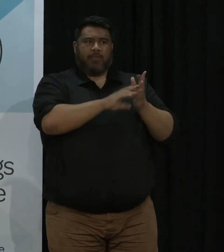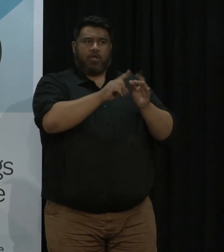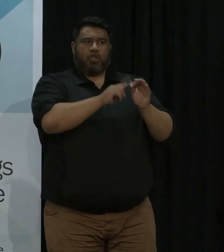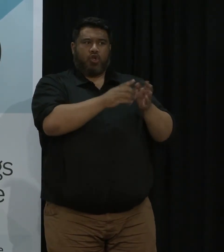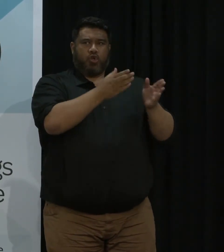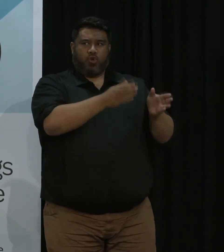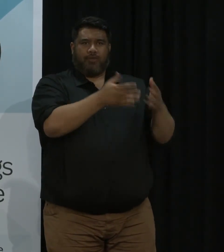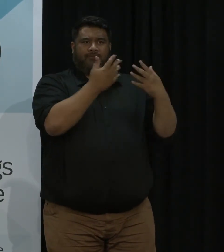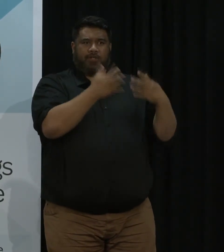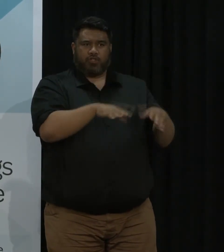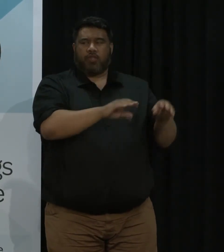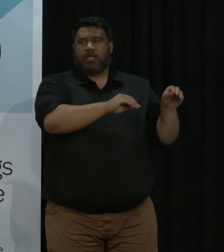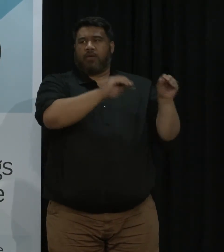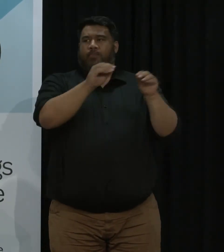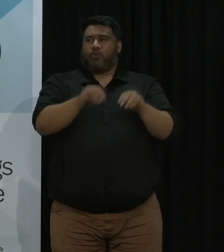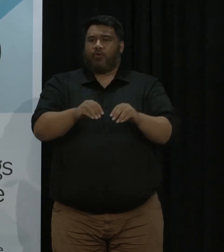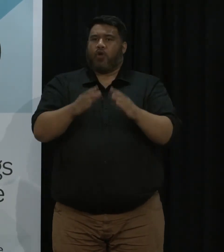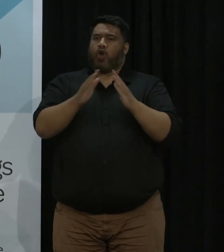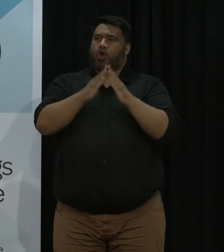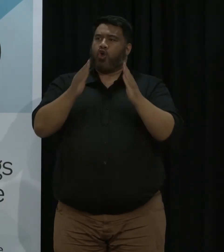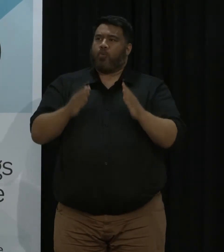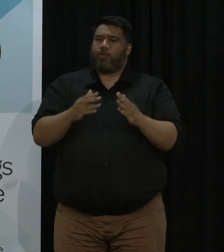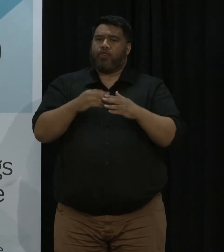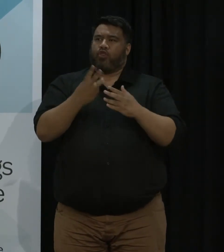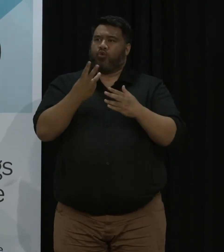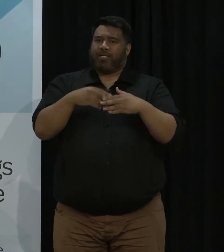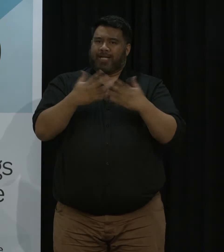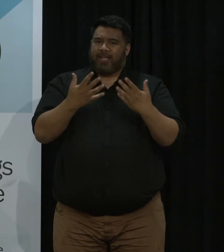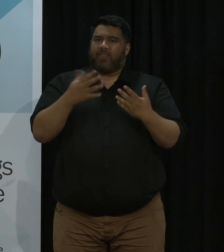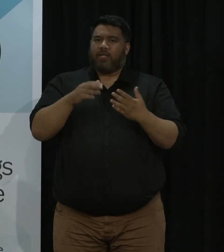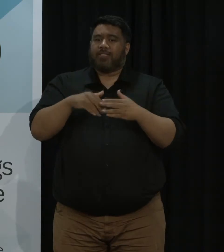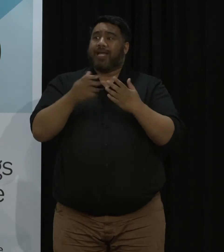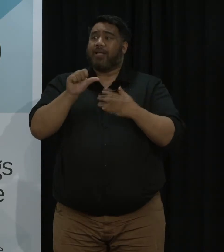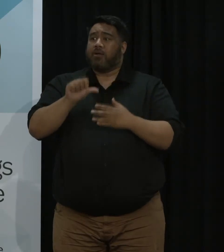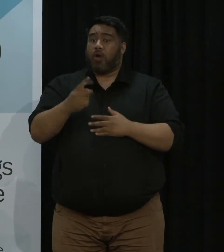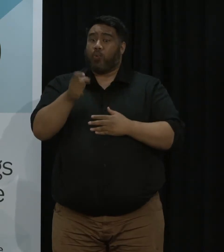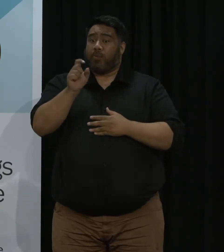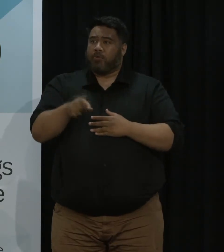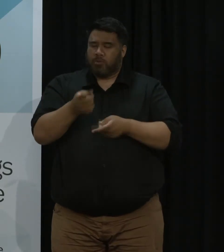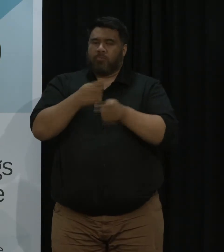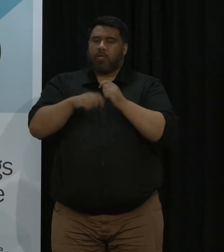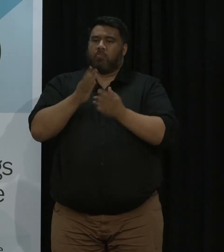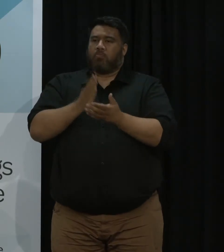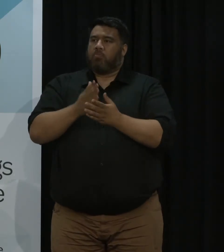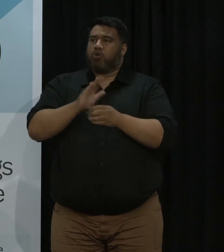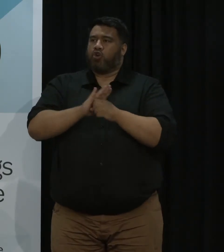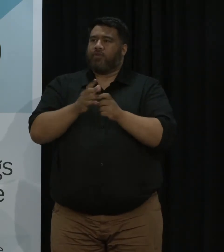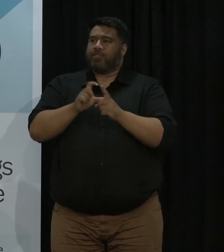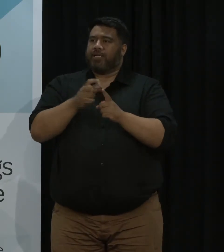Christchurch where this was